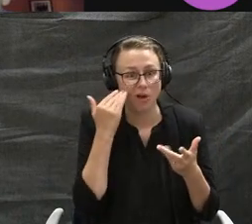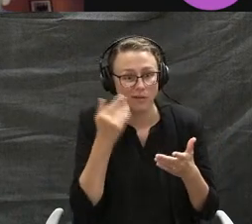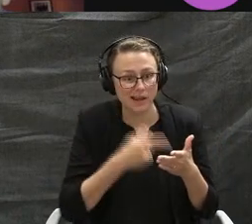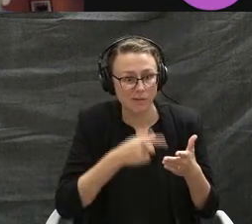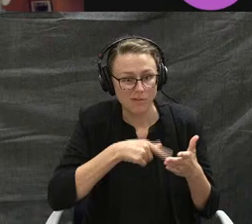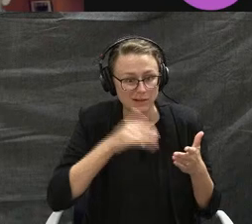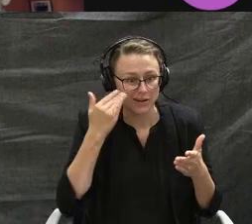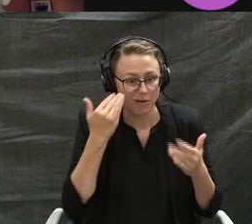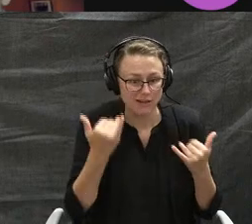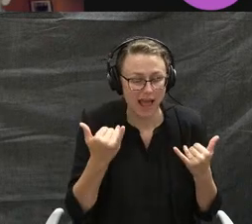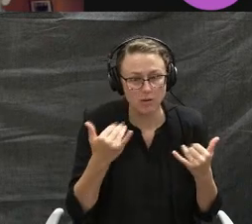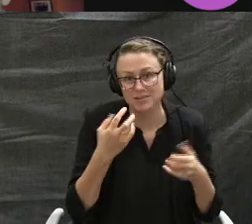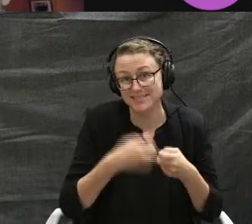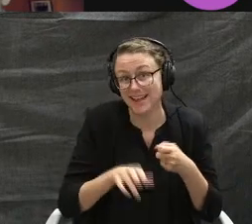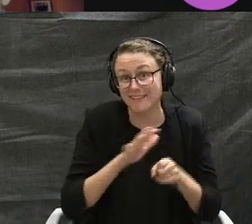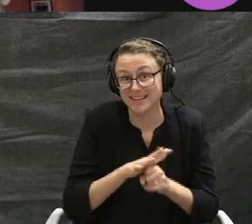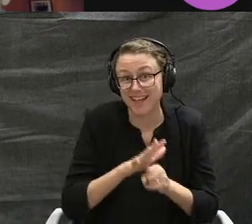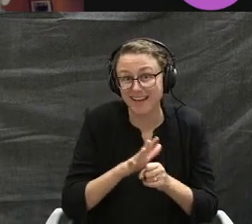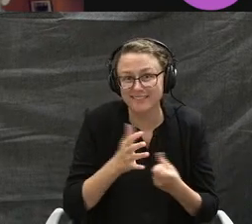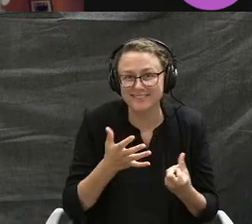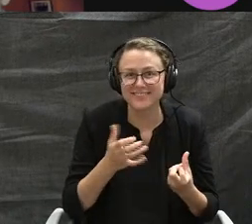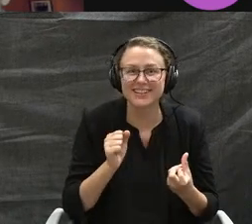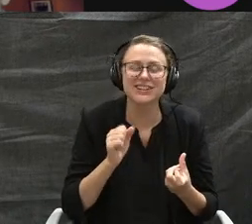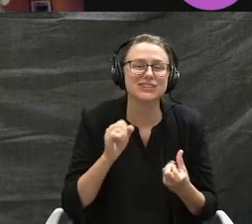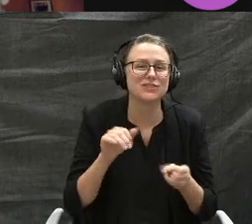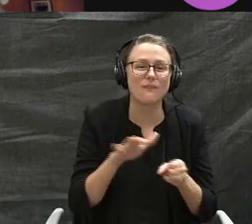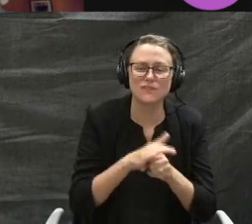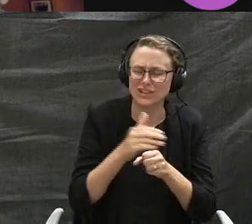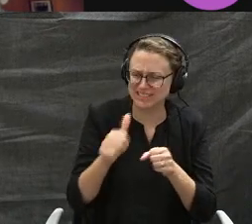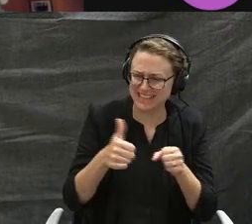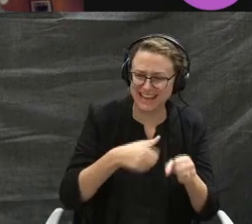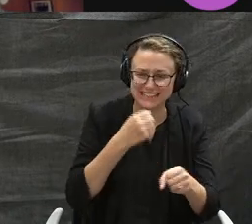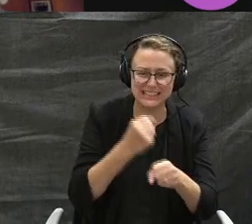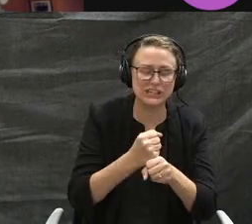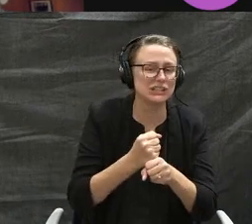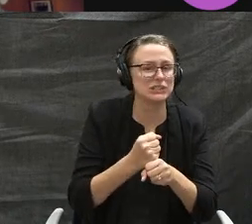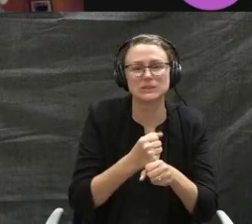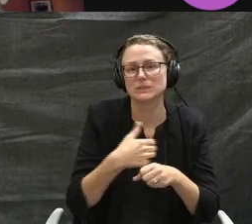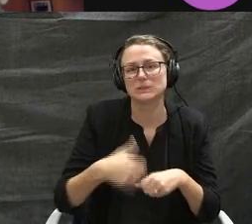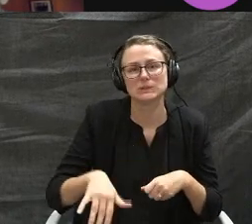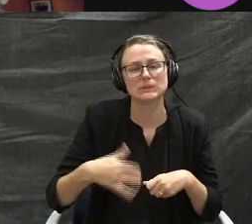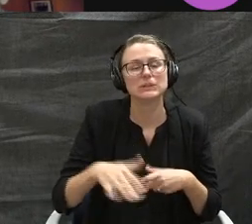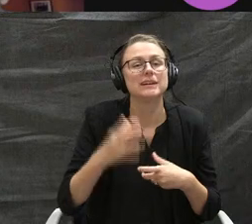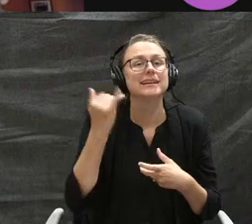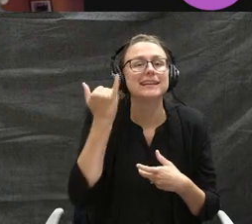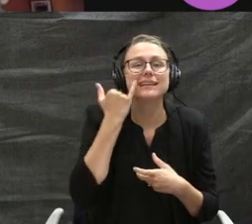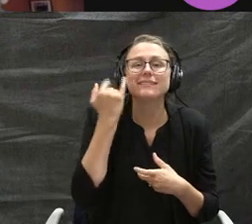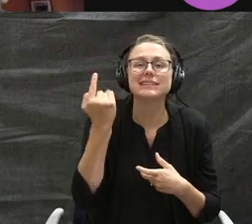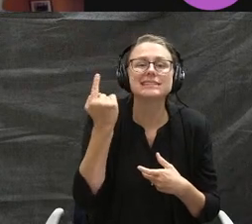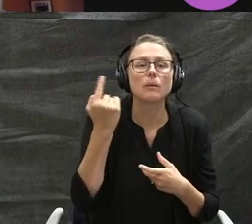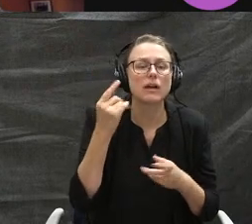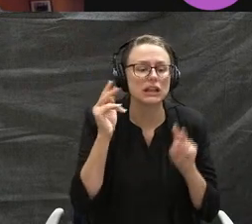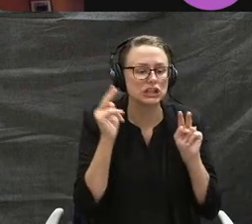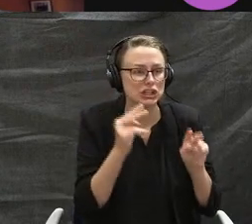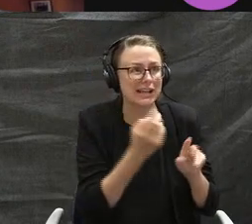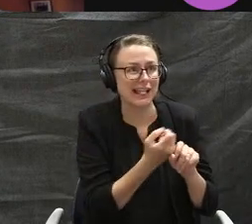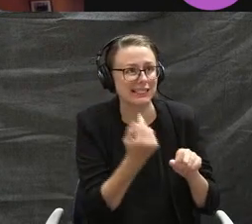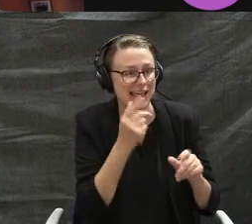now is going to be difficult enough and that that a full 10 years wasn't. So if there was anybody that's looking at last